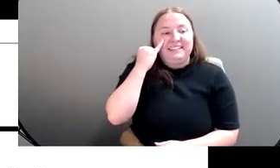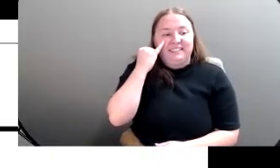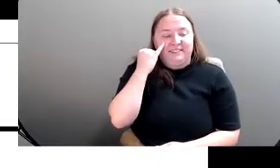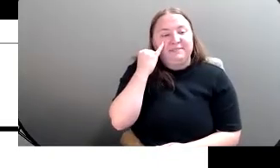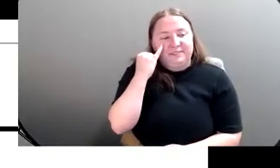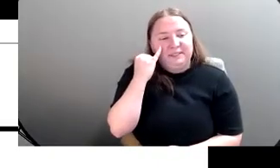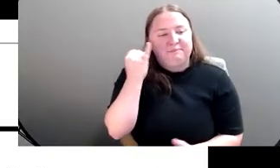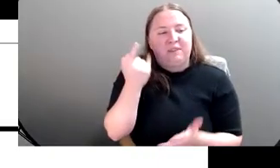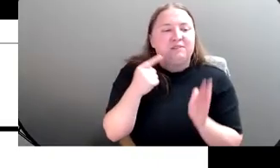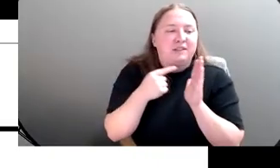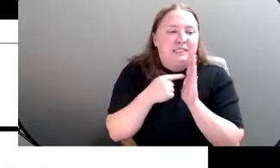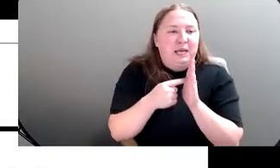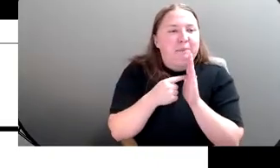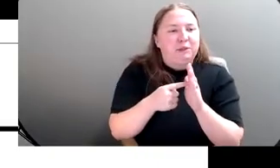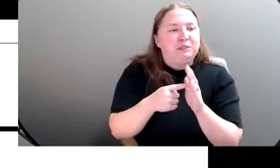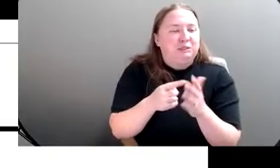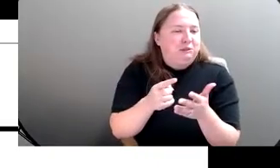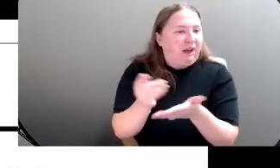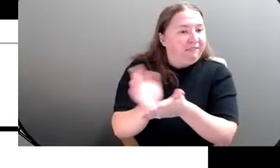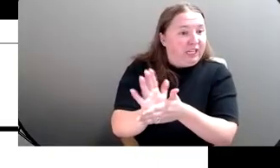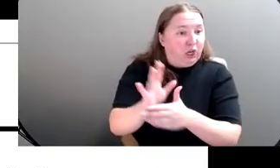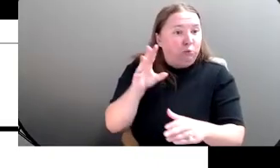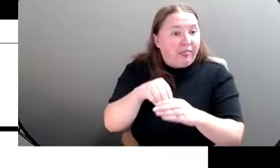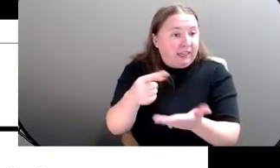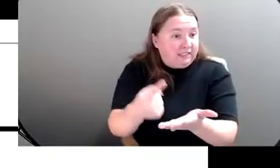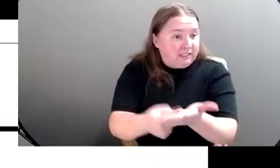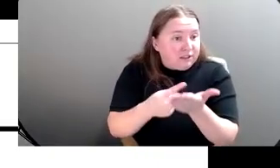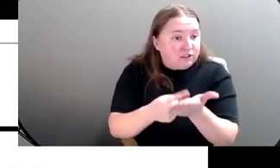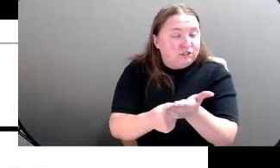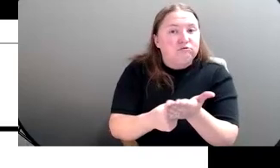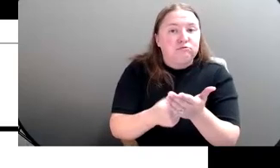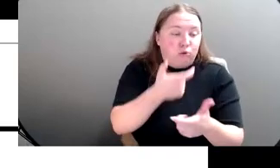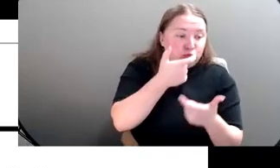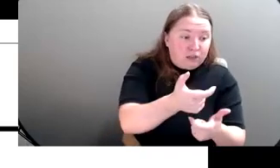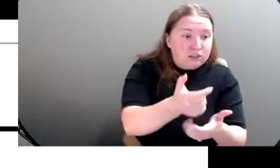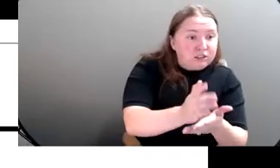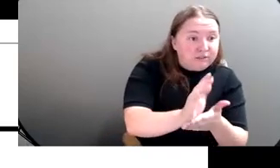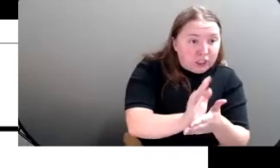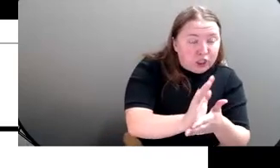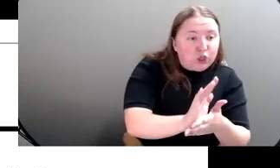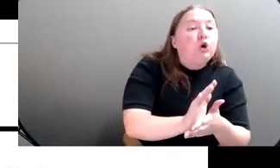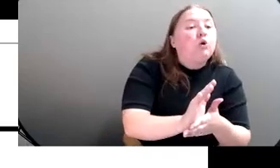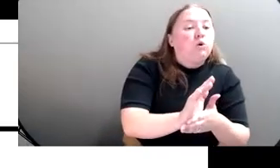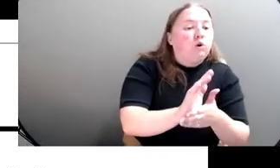let's say you put this video in a discussion, okay, here's a video. Watch this video.